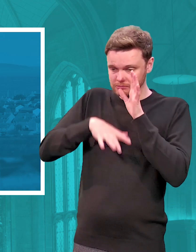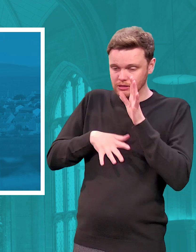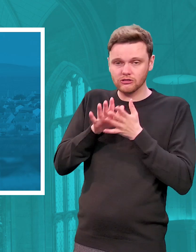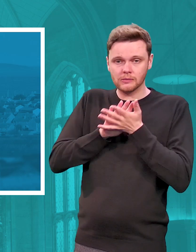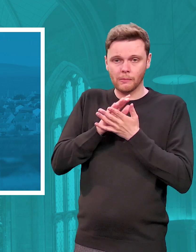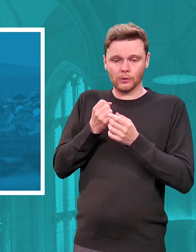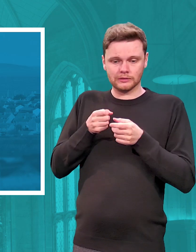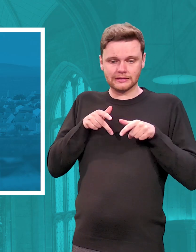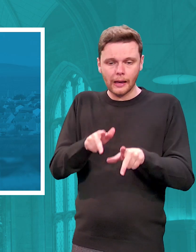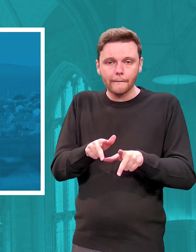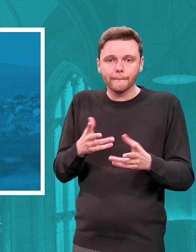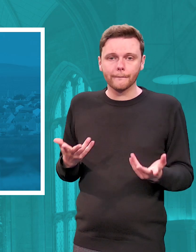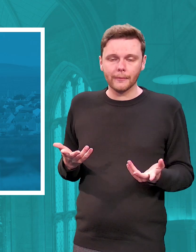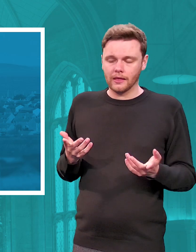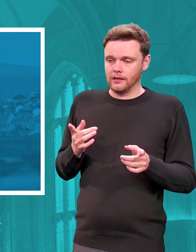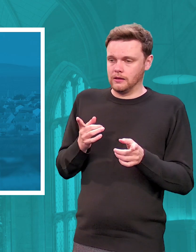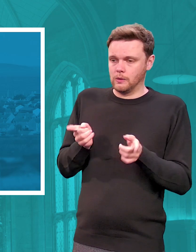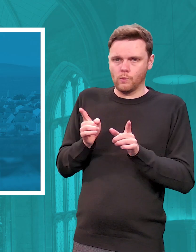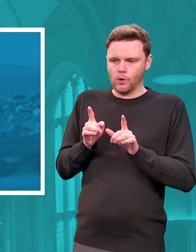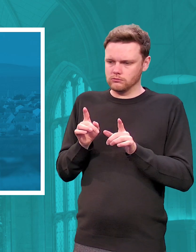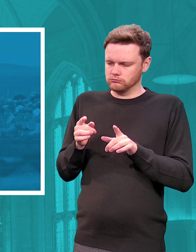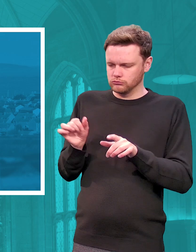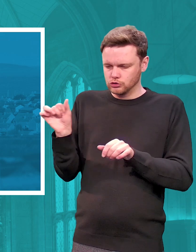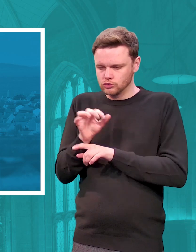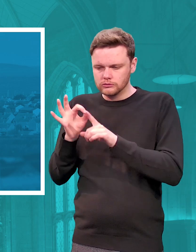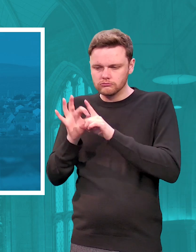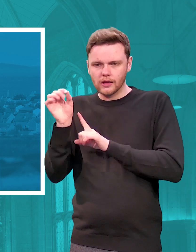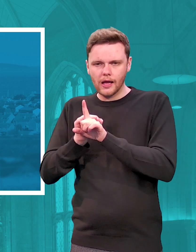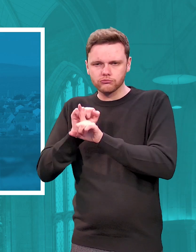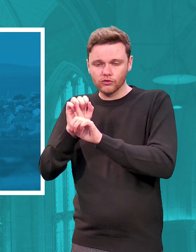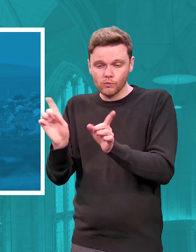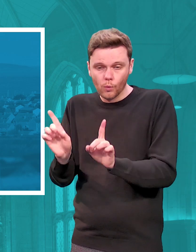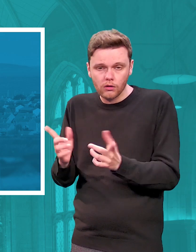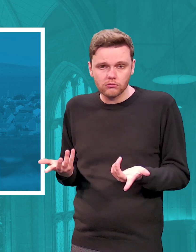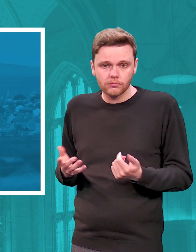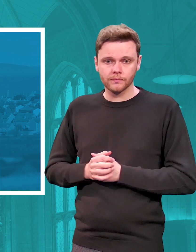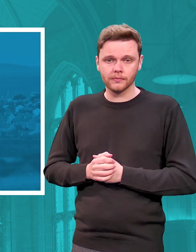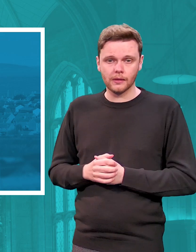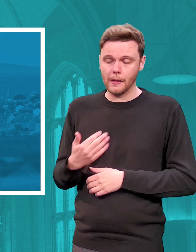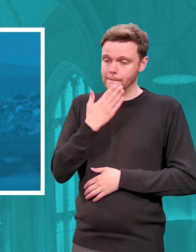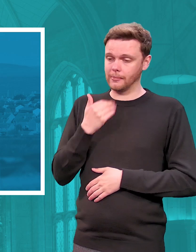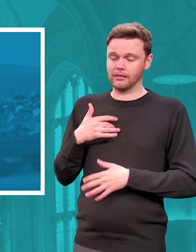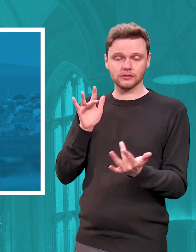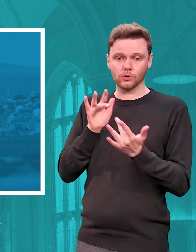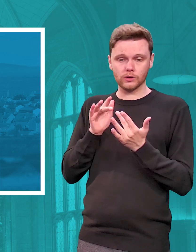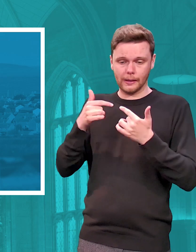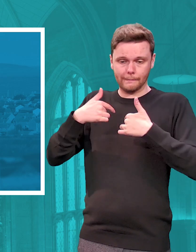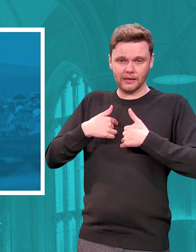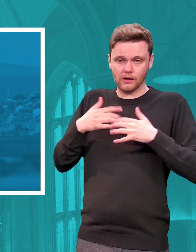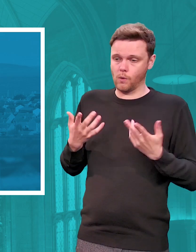What areas should we prioritise for improvement? Please just be in touch with me or any of the Trustees